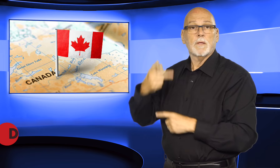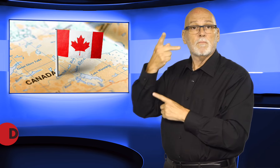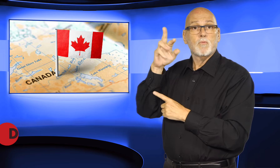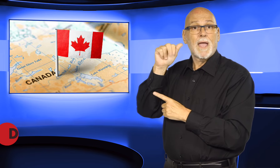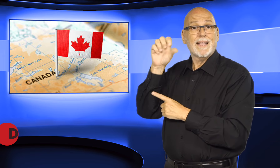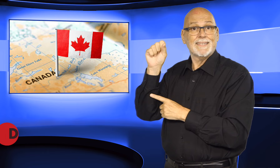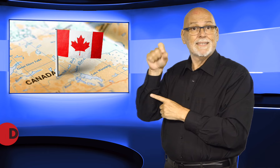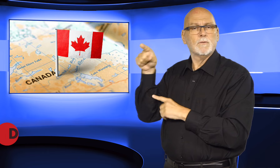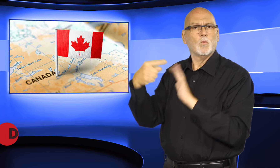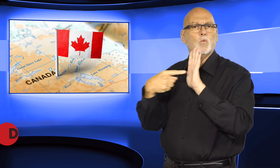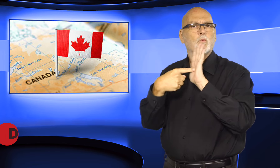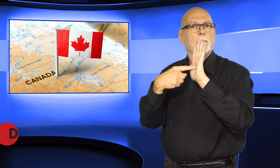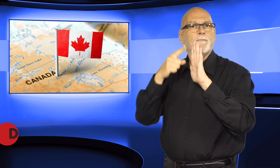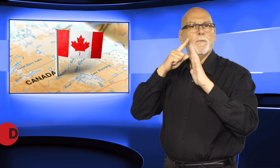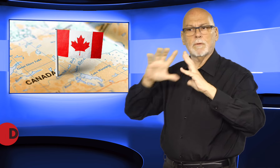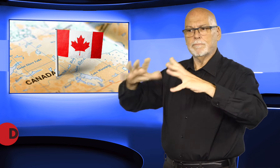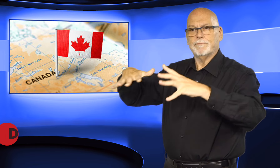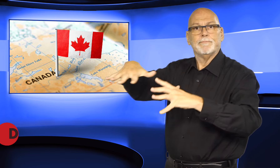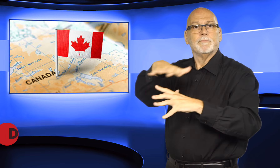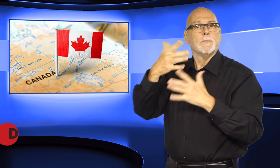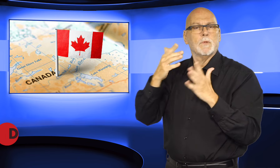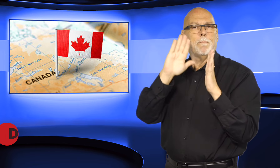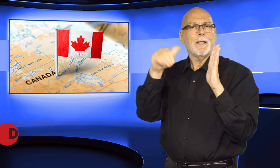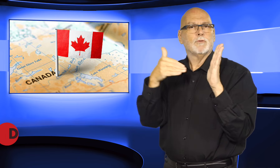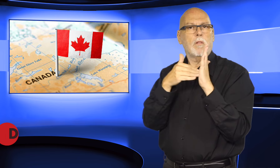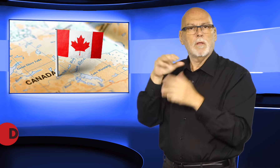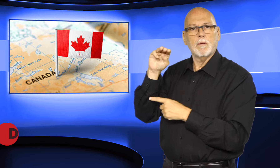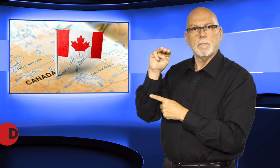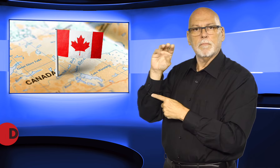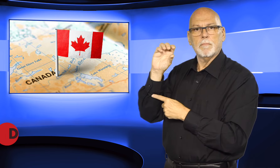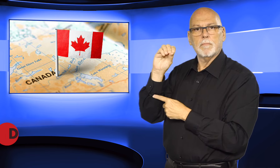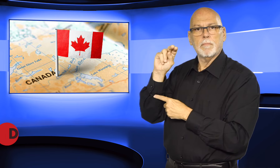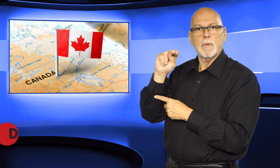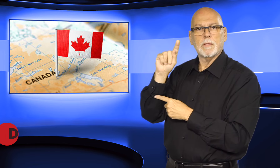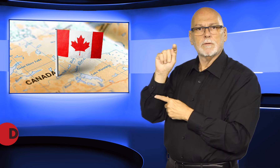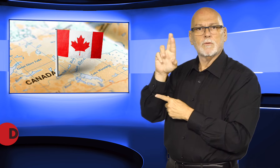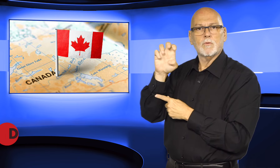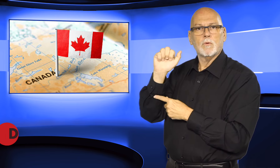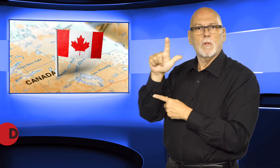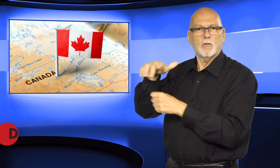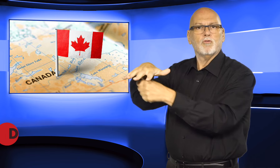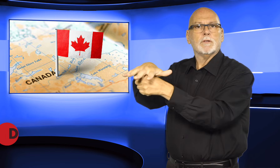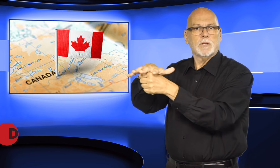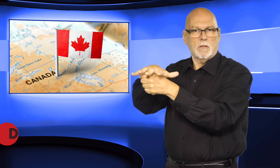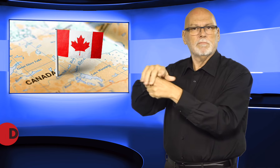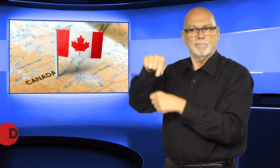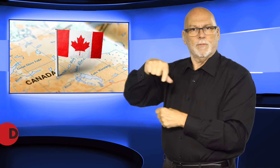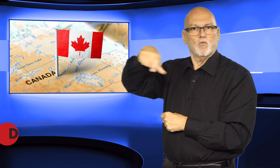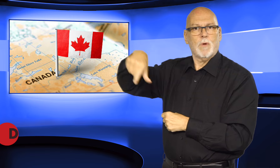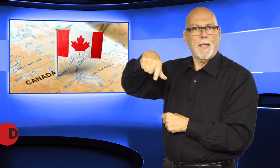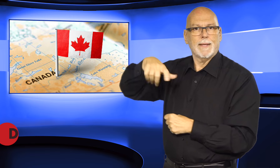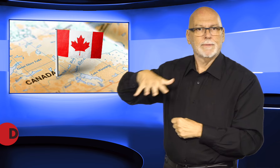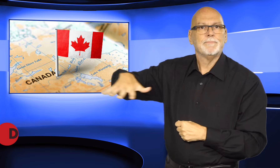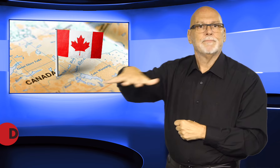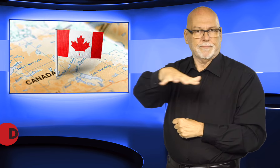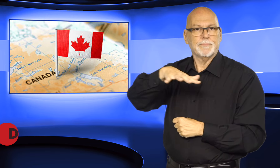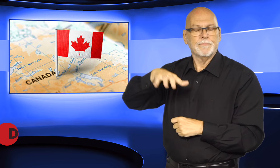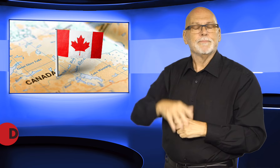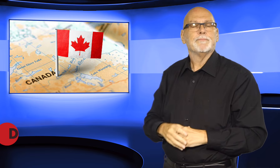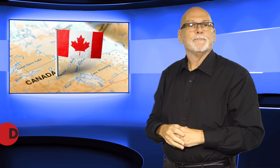[ANSELMO]: Prass represents the Montreal region of Quebec.